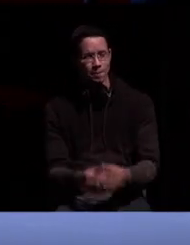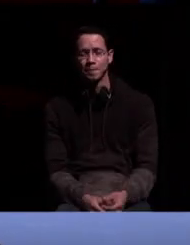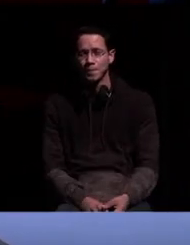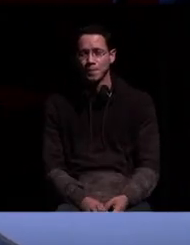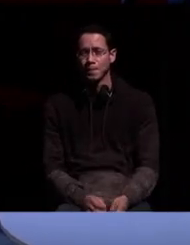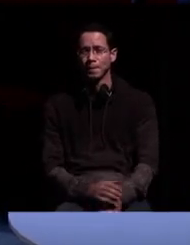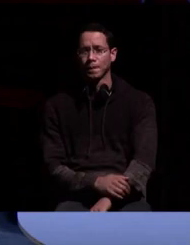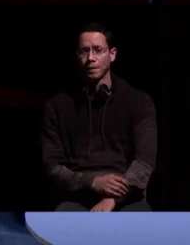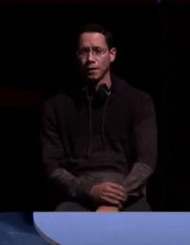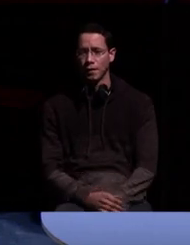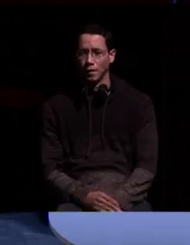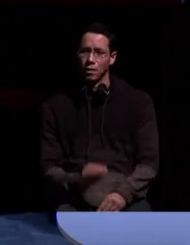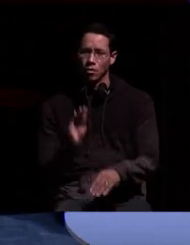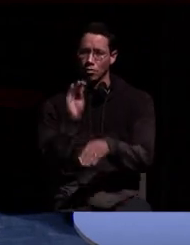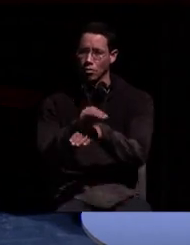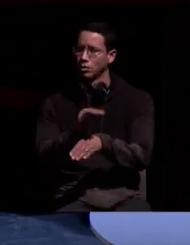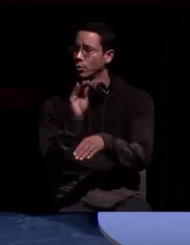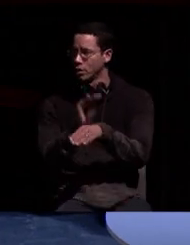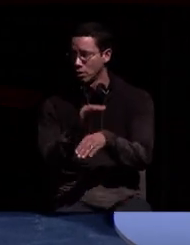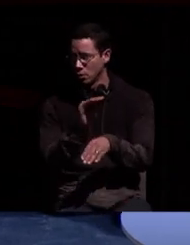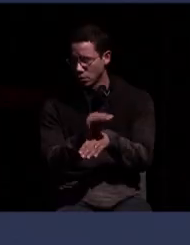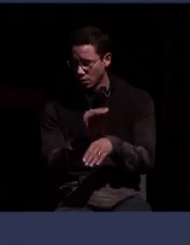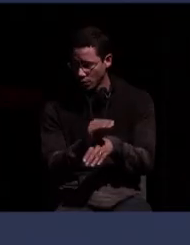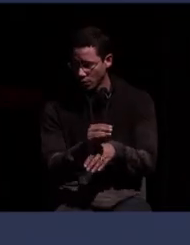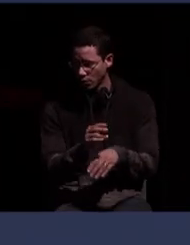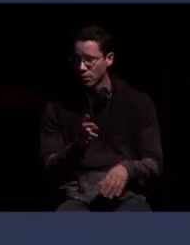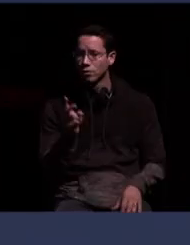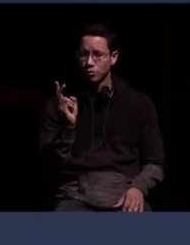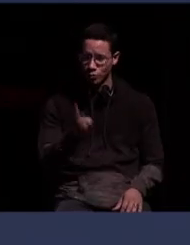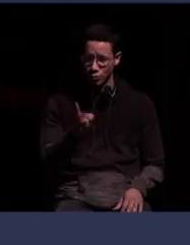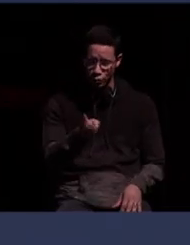have helped to promote